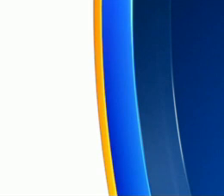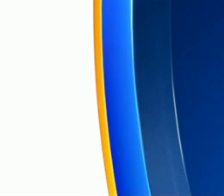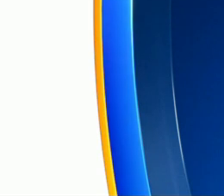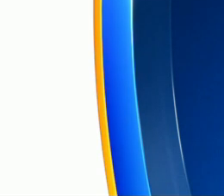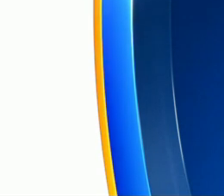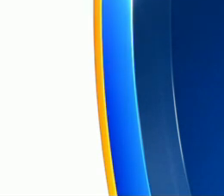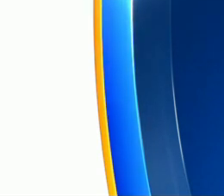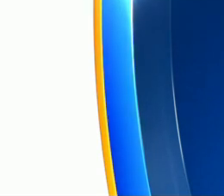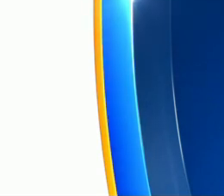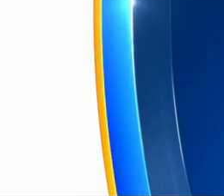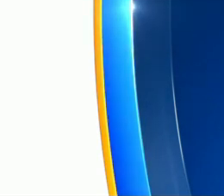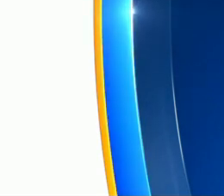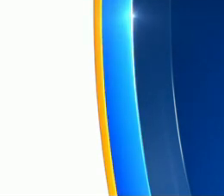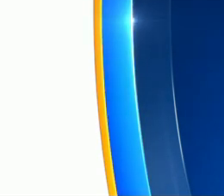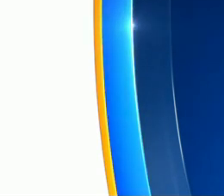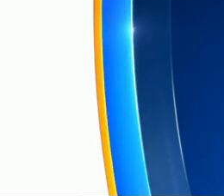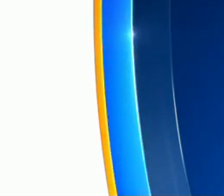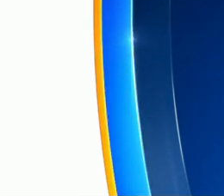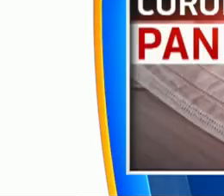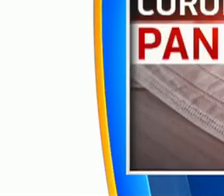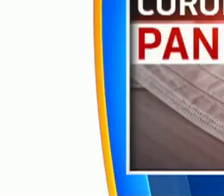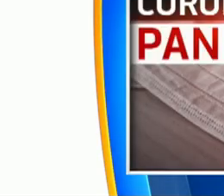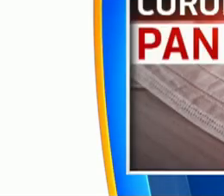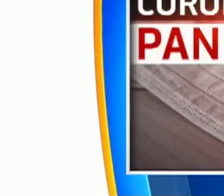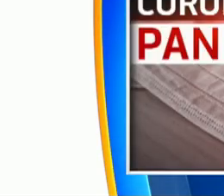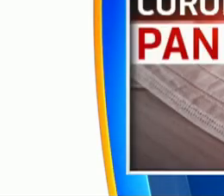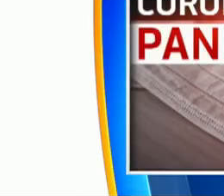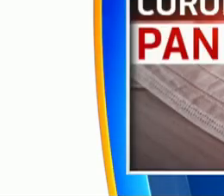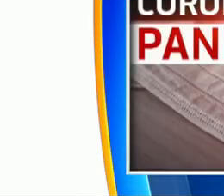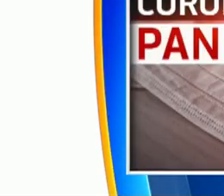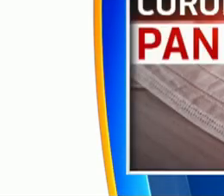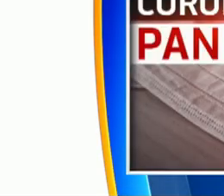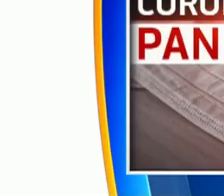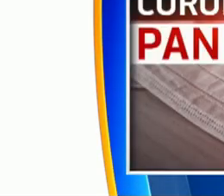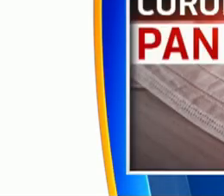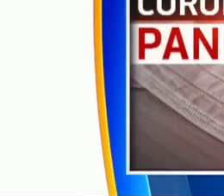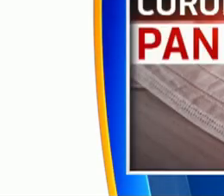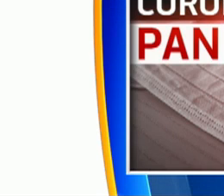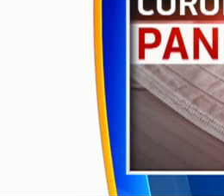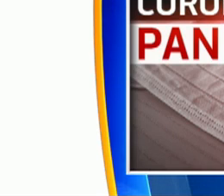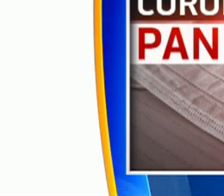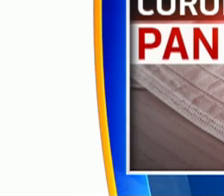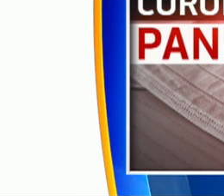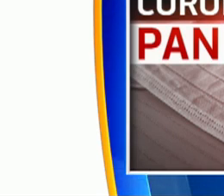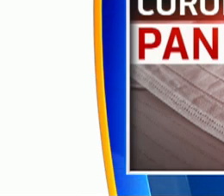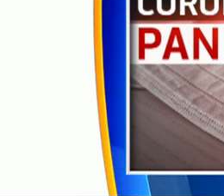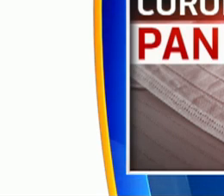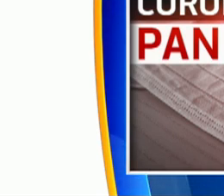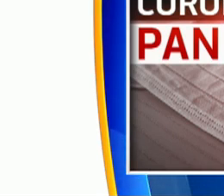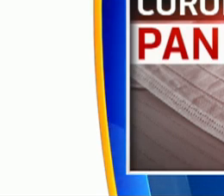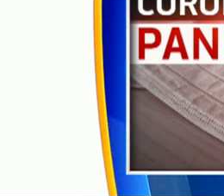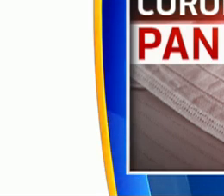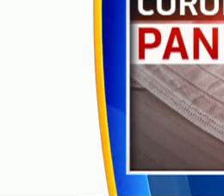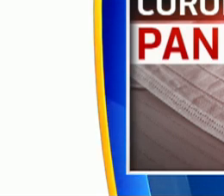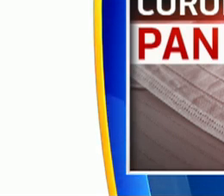ABLE TO MOVE BETWEEN THE THREE RELAXED TIERS. THAT'S BECAUSE THE COUNTIES HAVE TO STAY AT EACH TIER FOR AT LEAST THREE WEEKS BEFORE